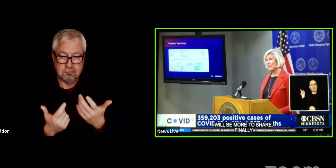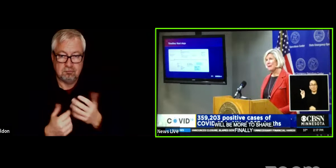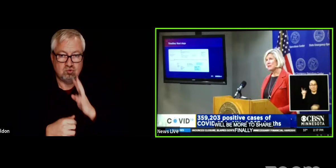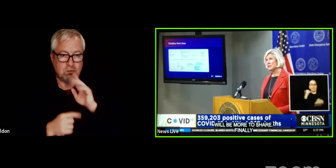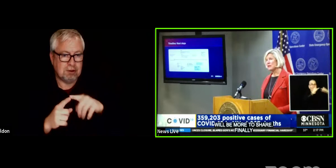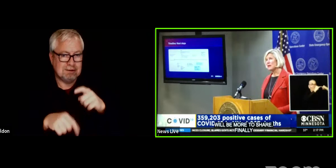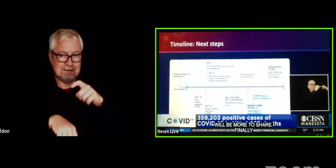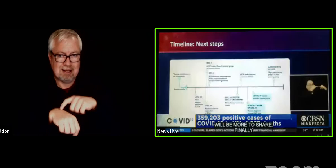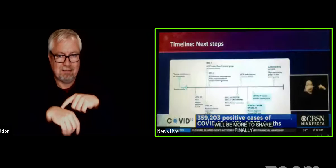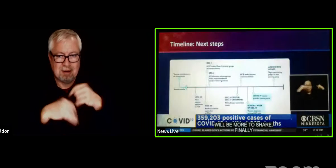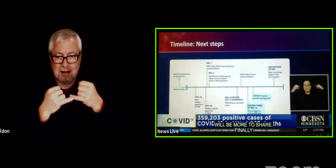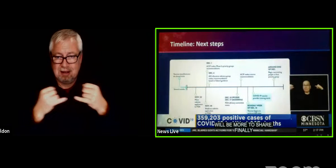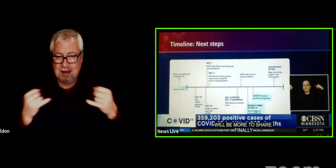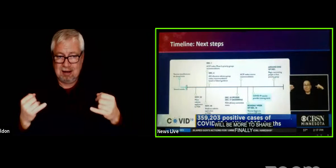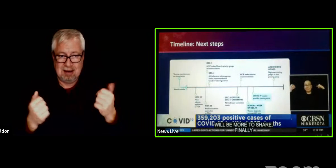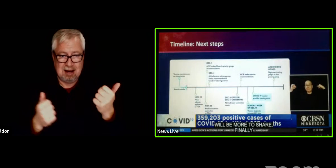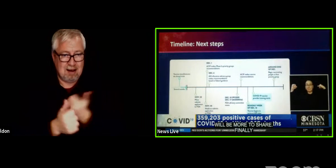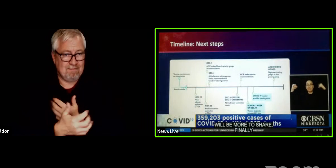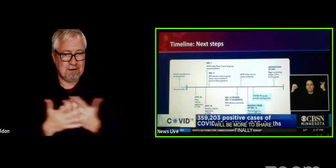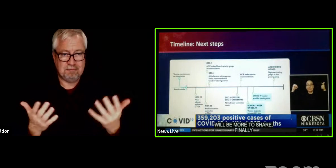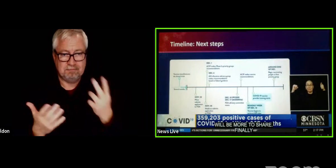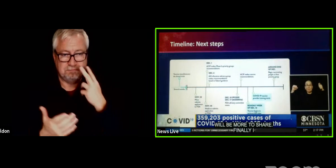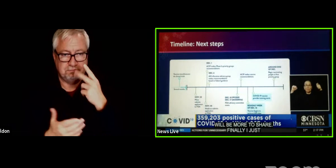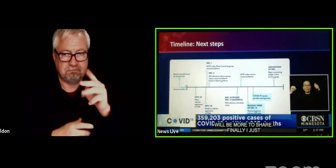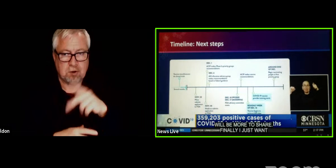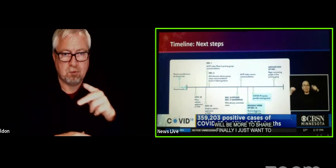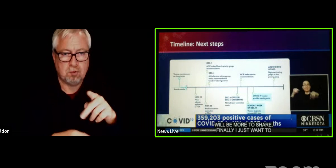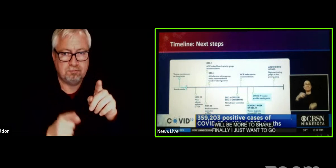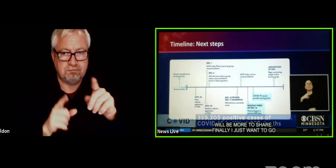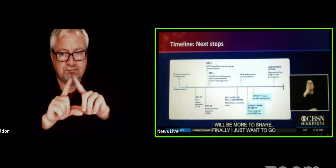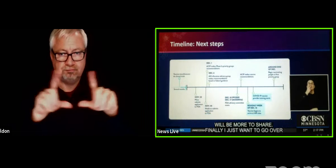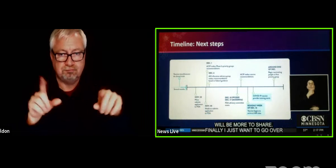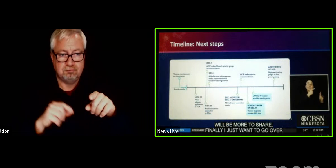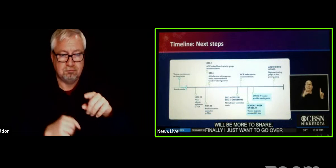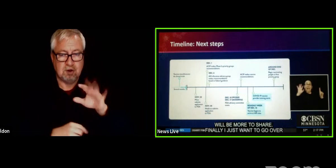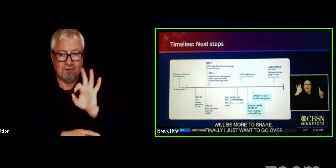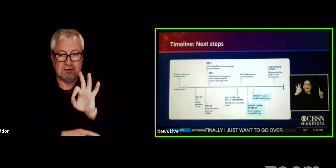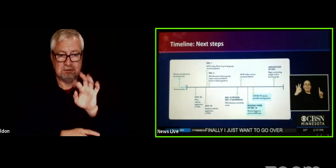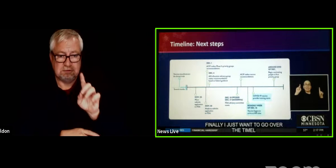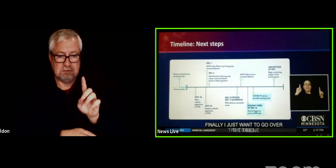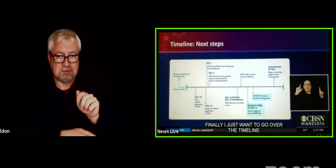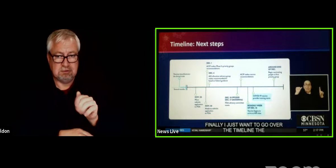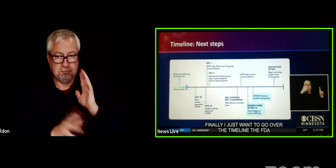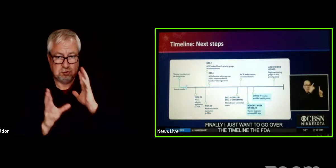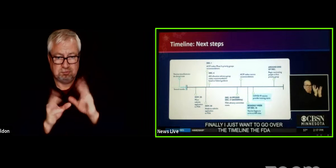AS I MENTIONED, THE FDA WILL BE MEETING ON THURSDAY, WE EXPECT THE ACIP TO